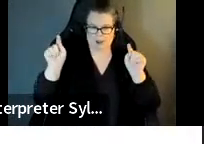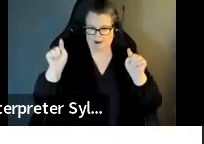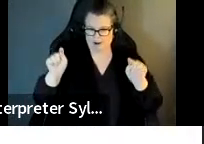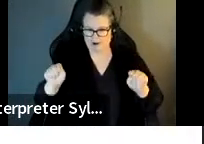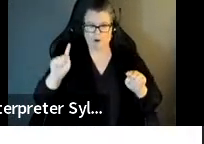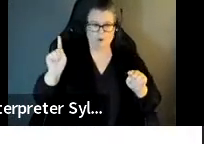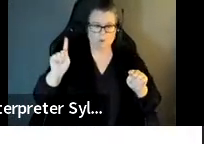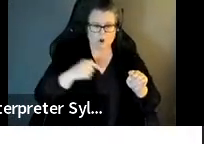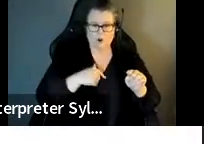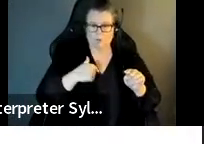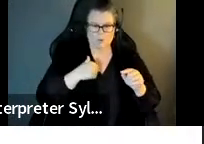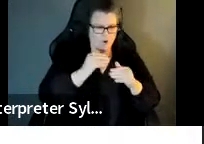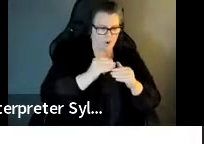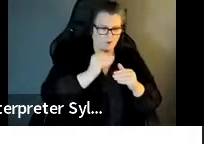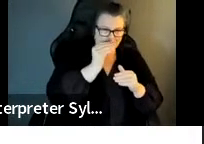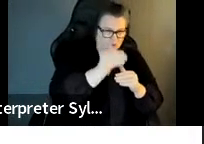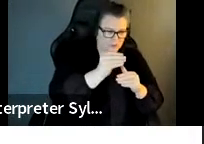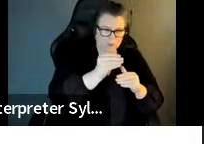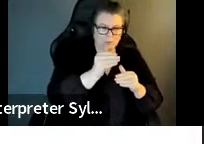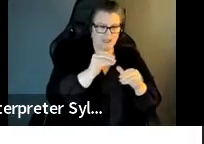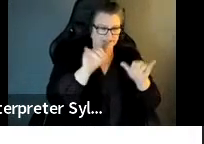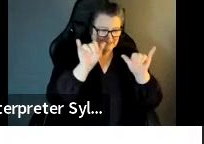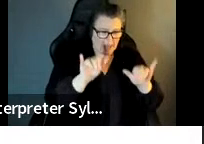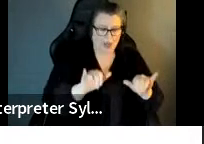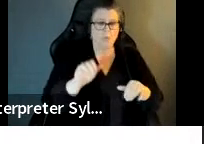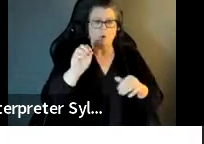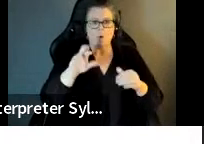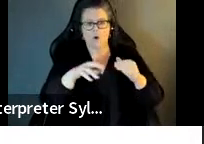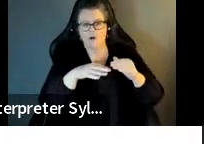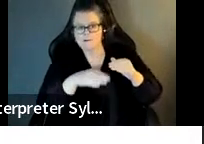versus under-sampled in our study.